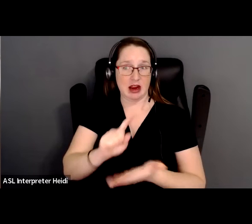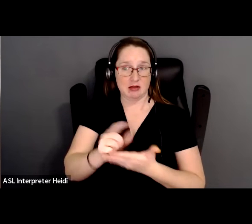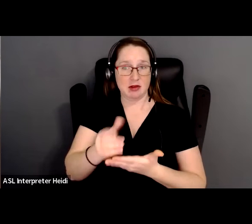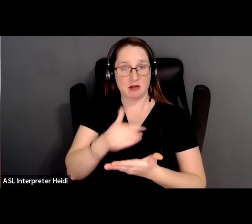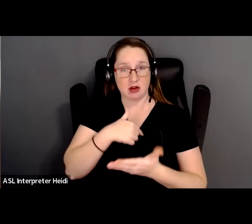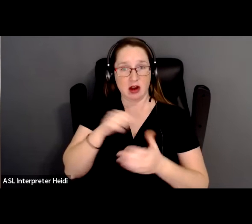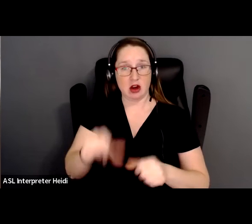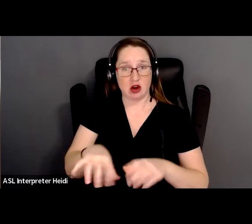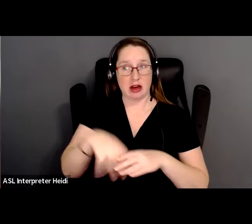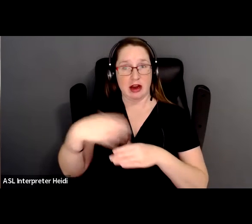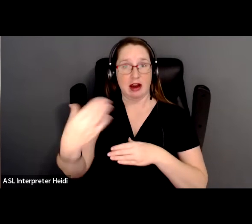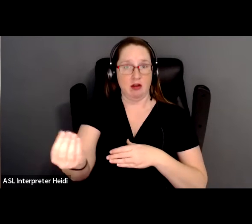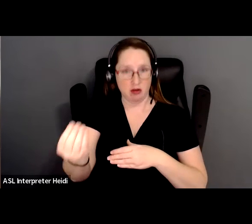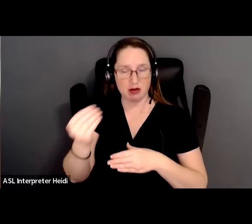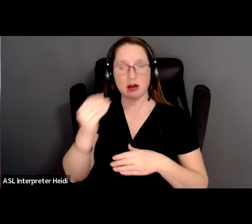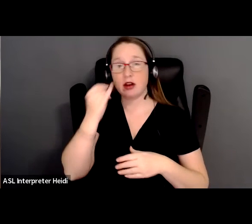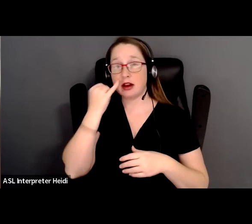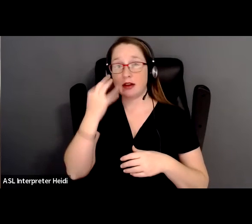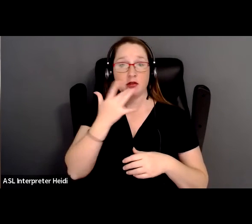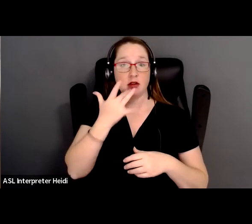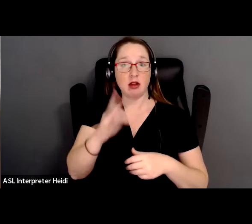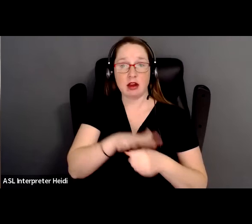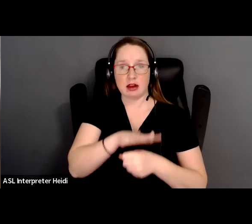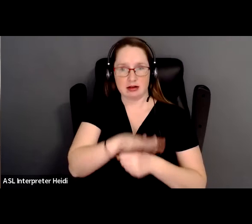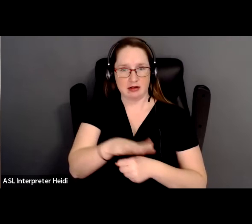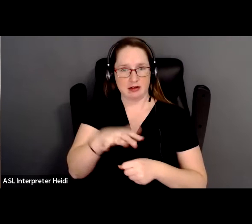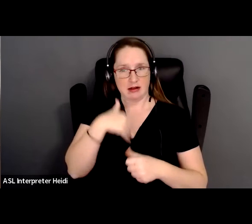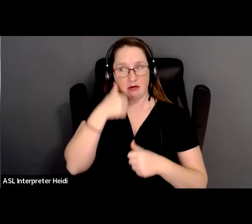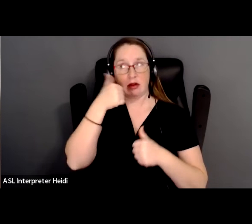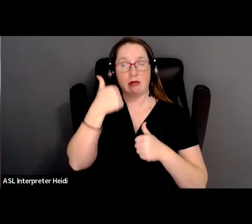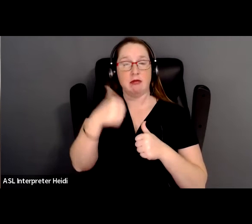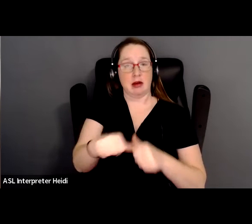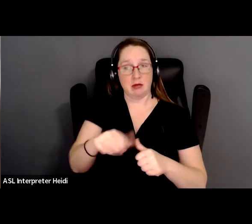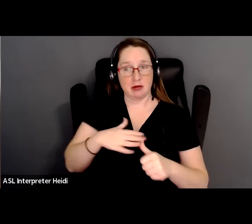myself out, and if I was lucky enough to have remembered to take my phone into the bathroom